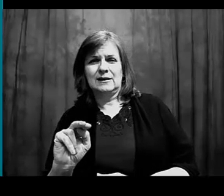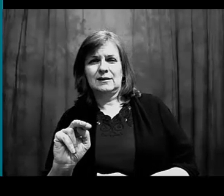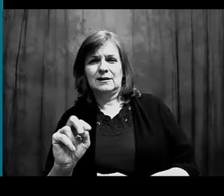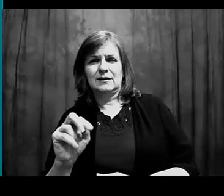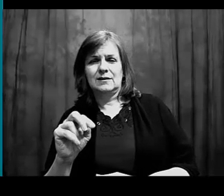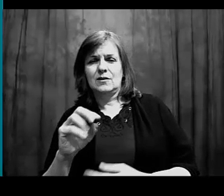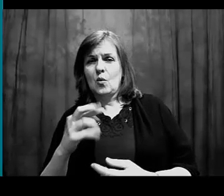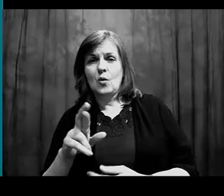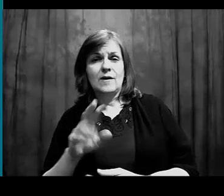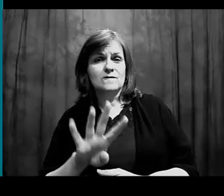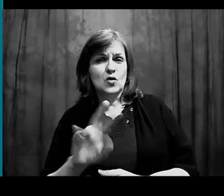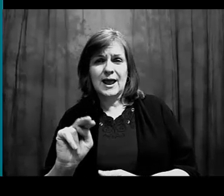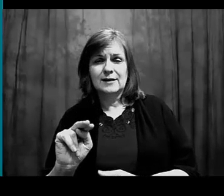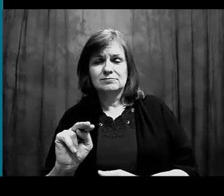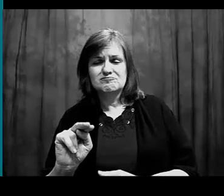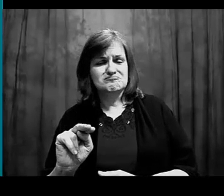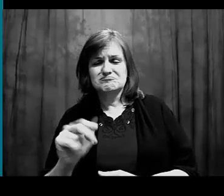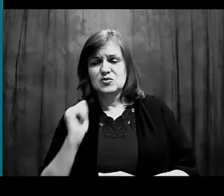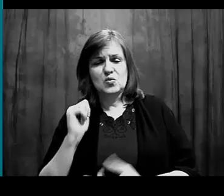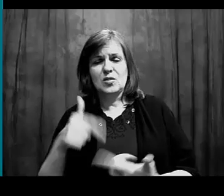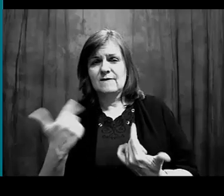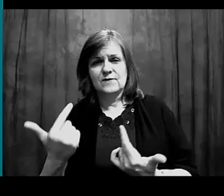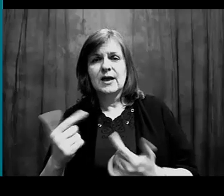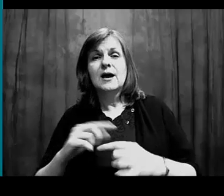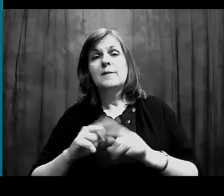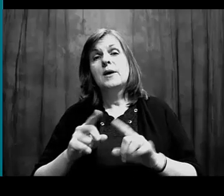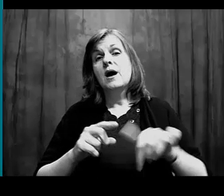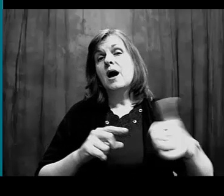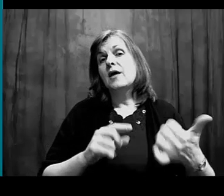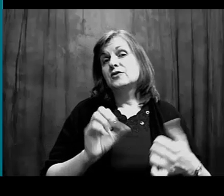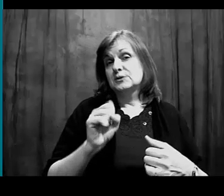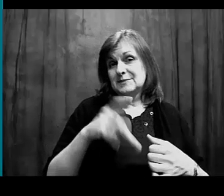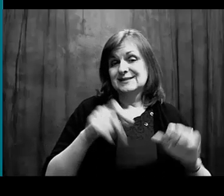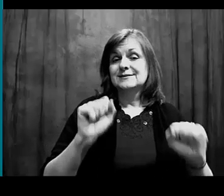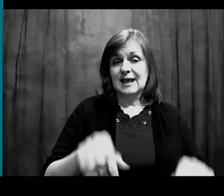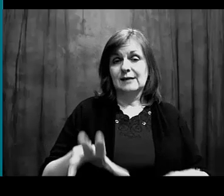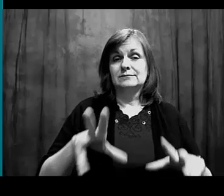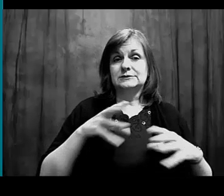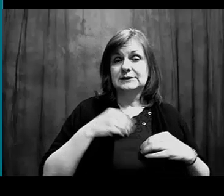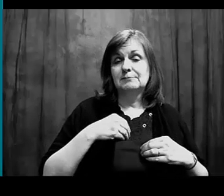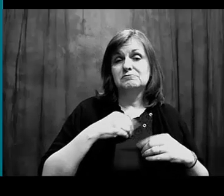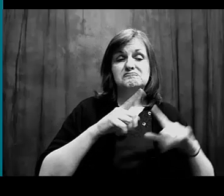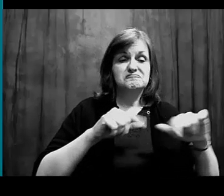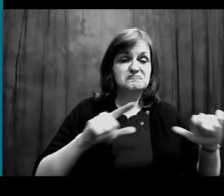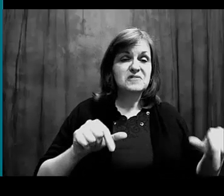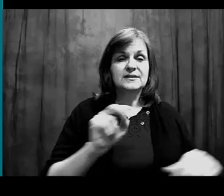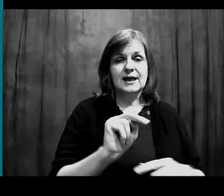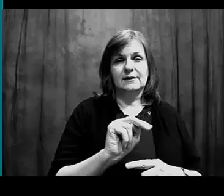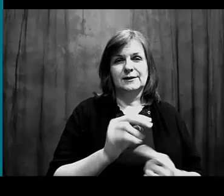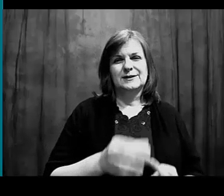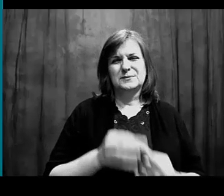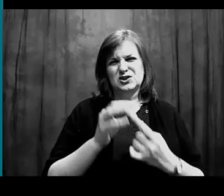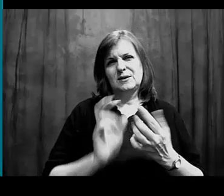but you would not survive as a 3N organism -- won't happen! 4N -- no way!!